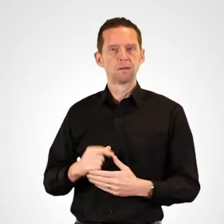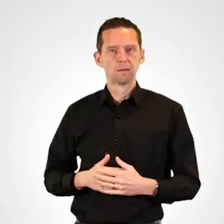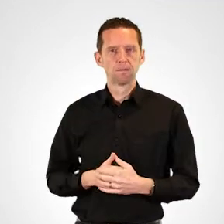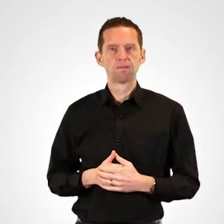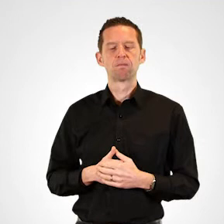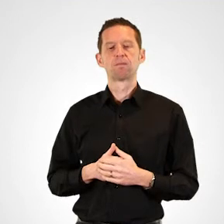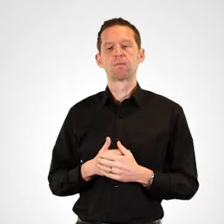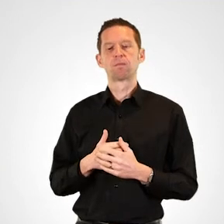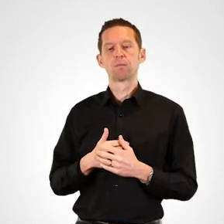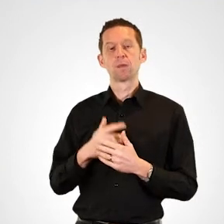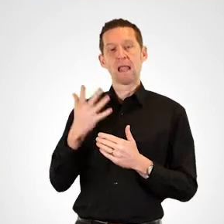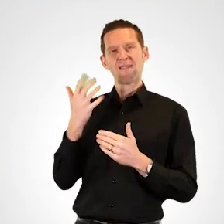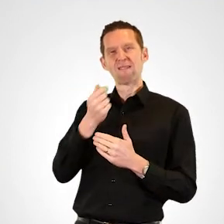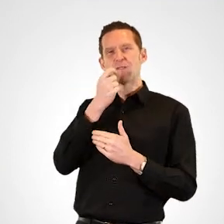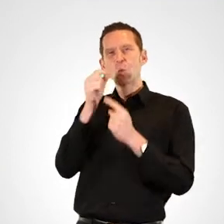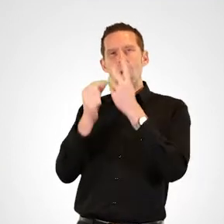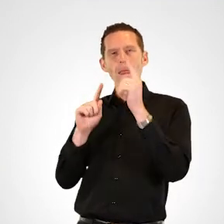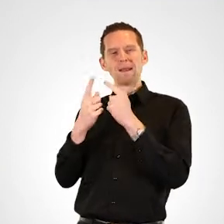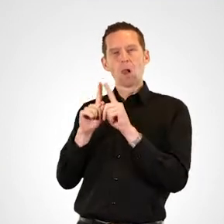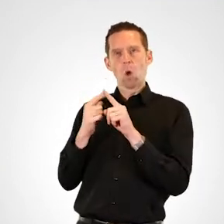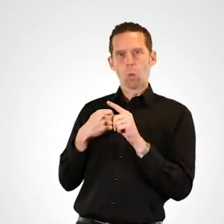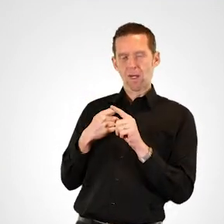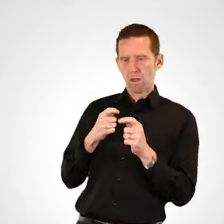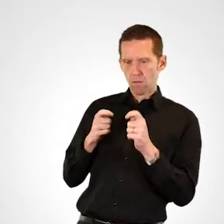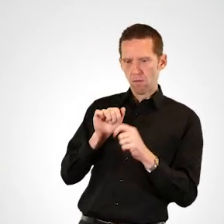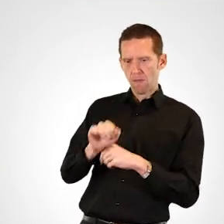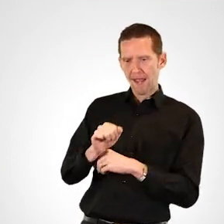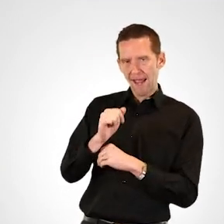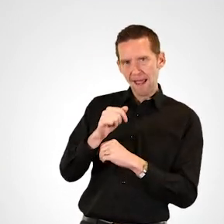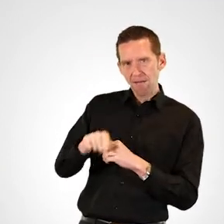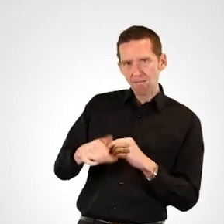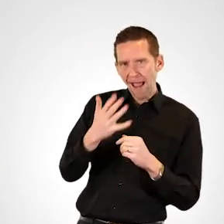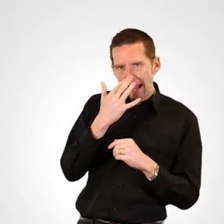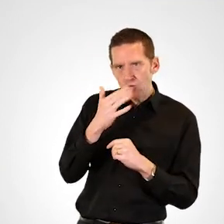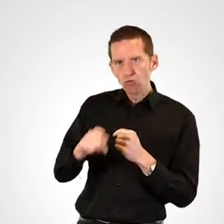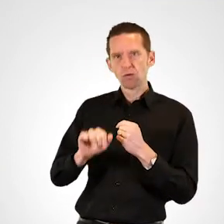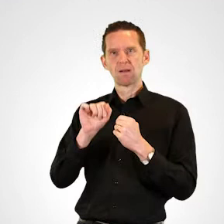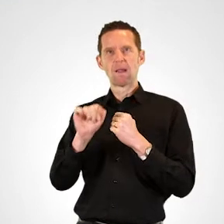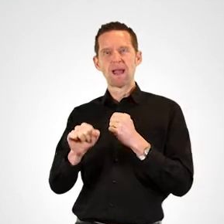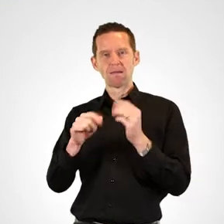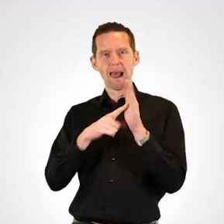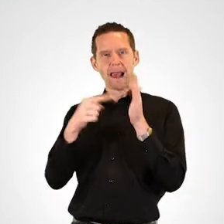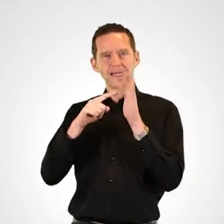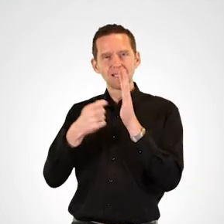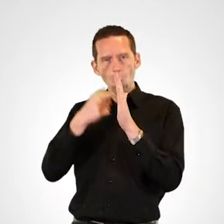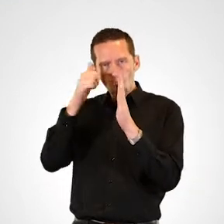And even after controlling for things such as age, students' letter knowledge, or their oral language abilities,